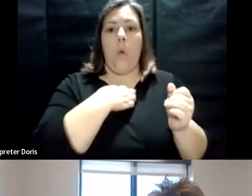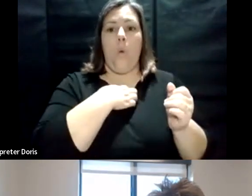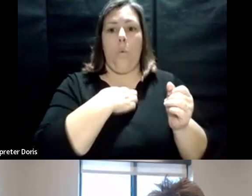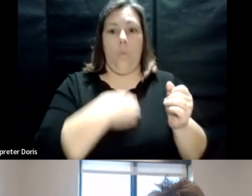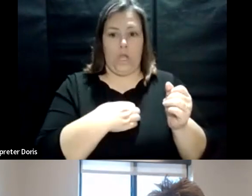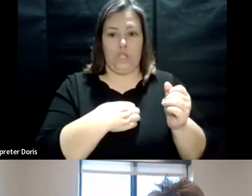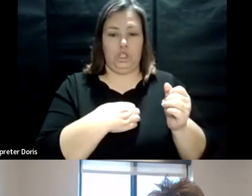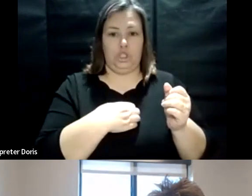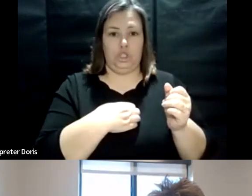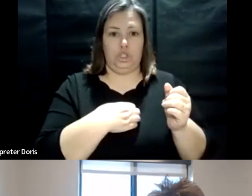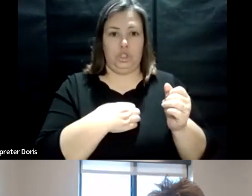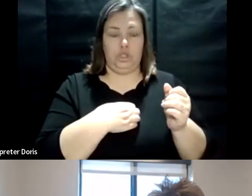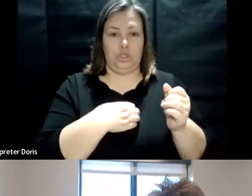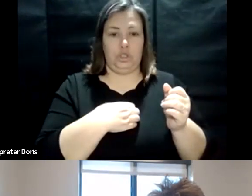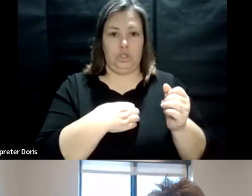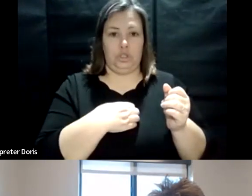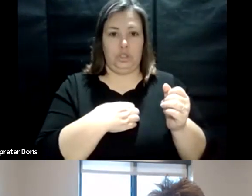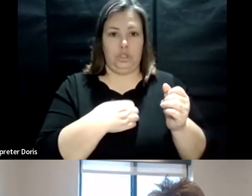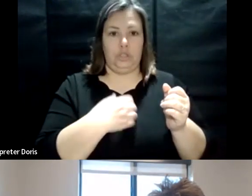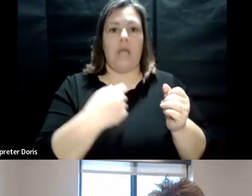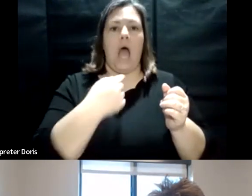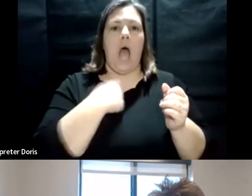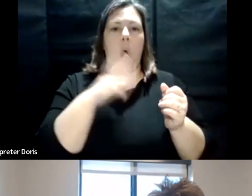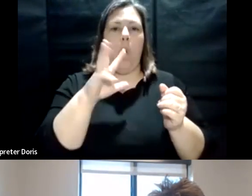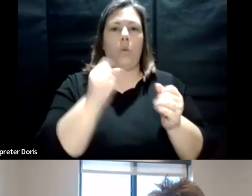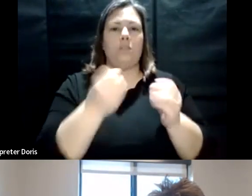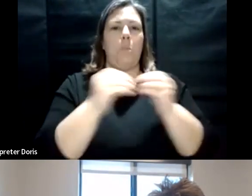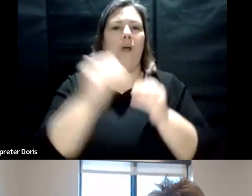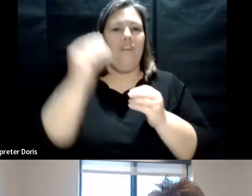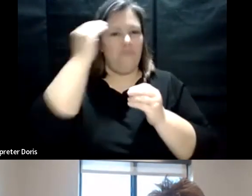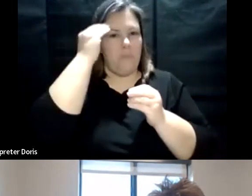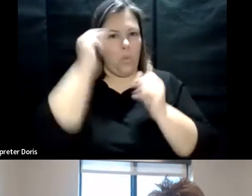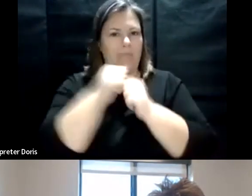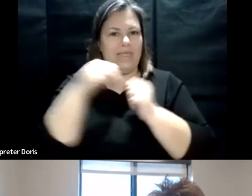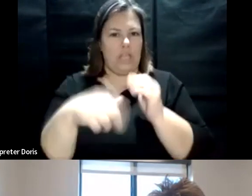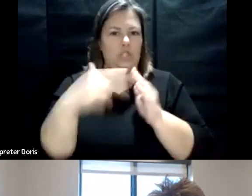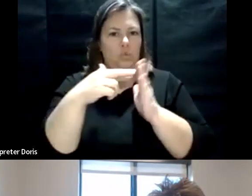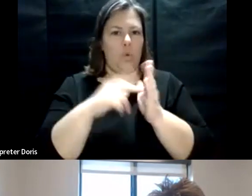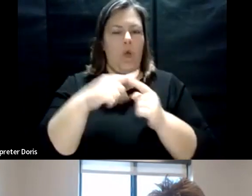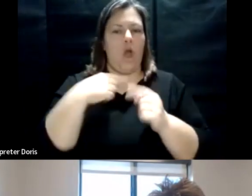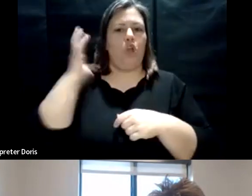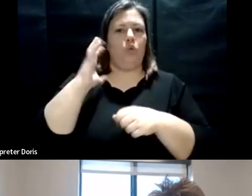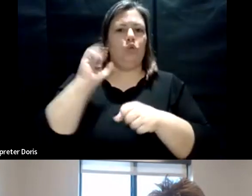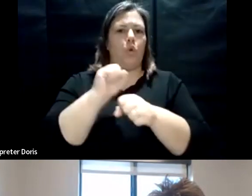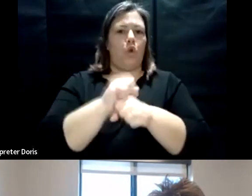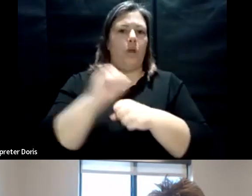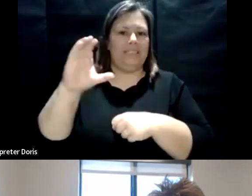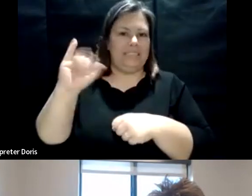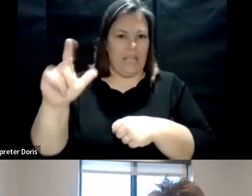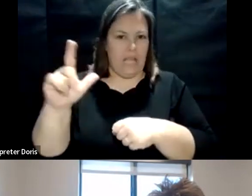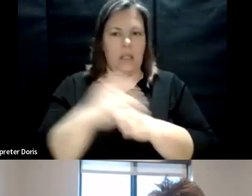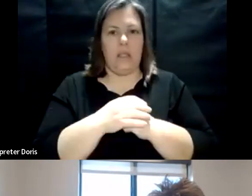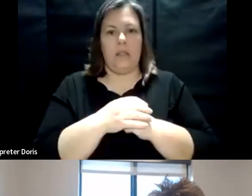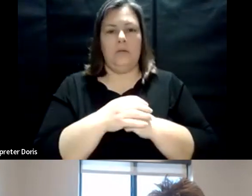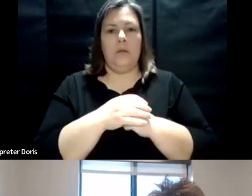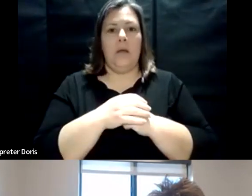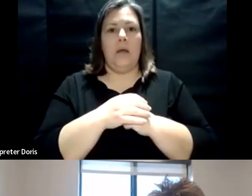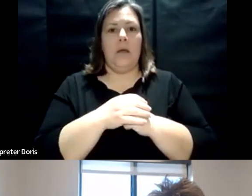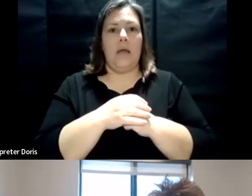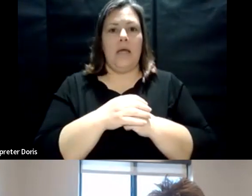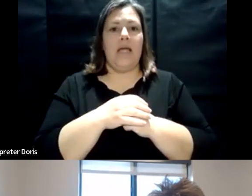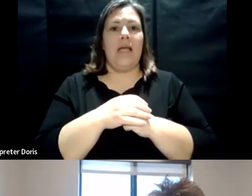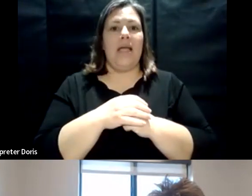So this is amber, and I just want to say, I wish so very, very much.